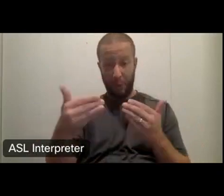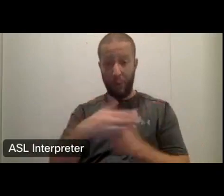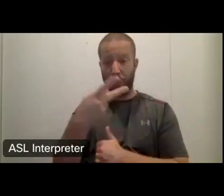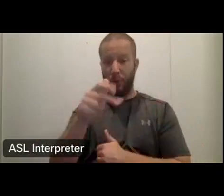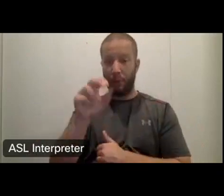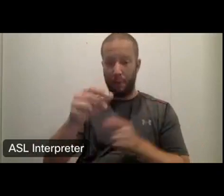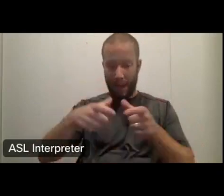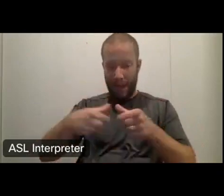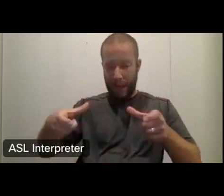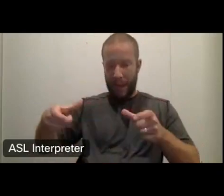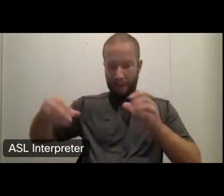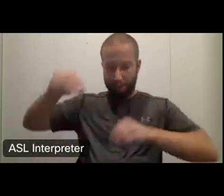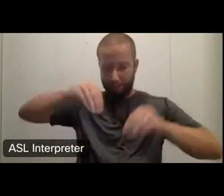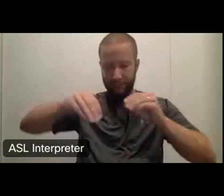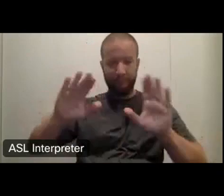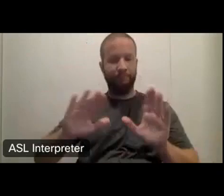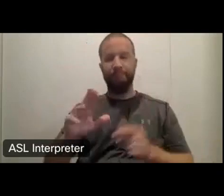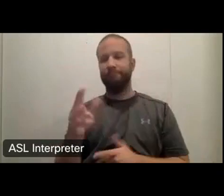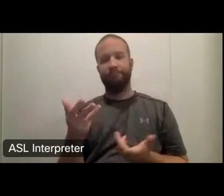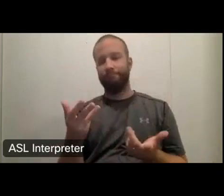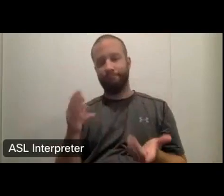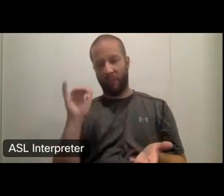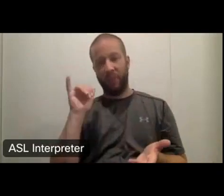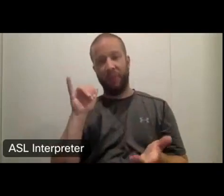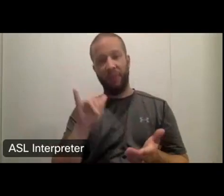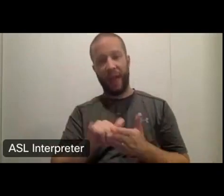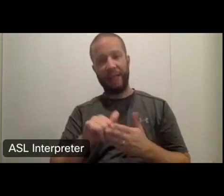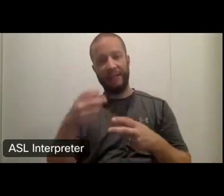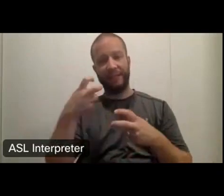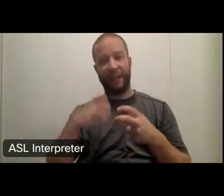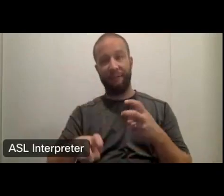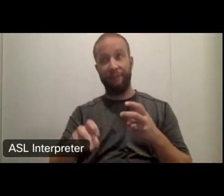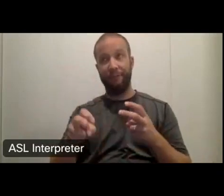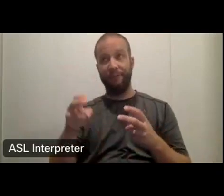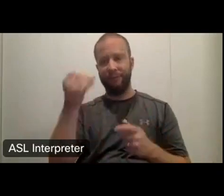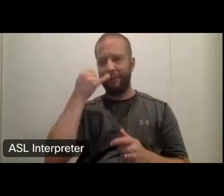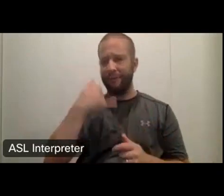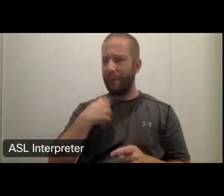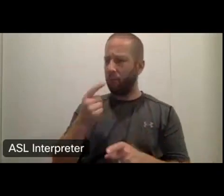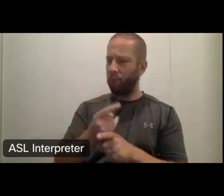um and require new infrastructure which was I think seriously collect me if I'm wrong uh sort